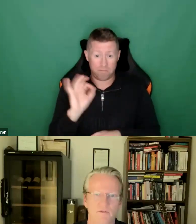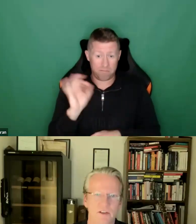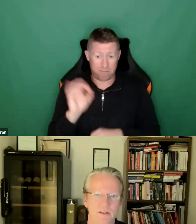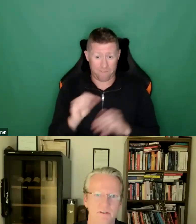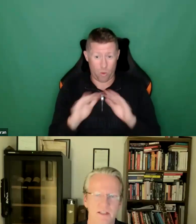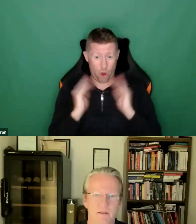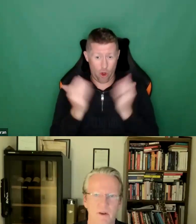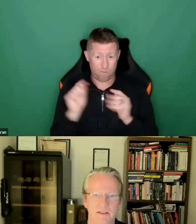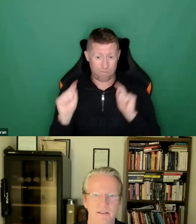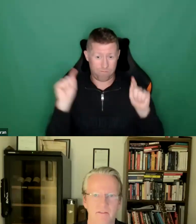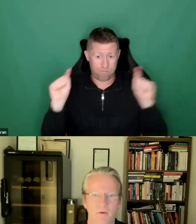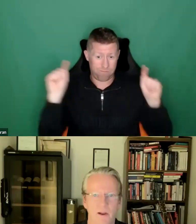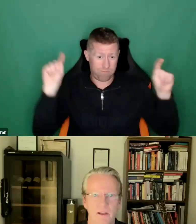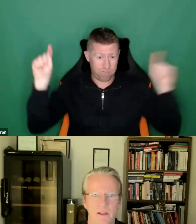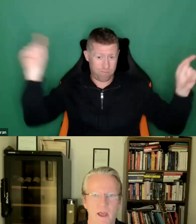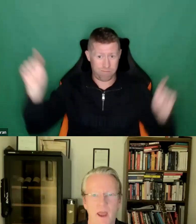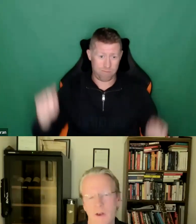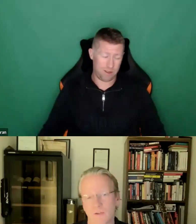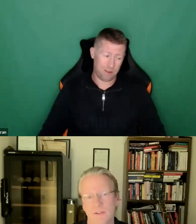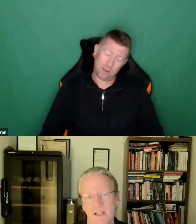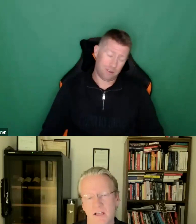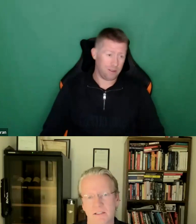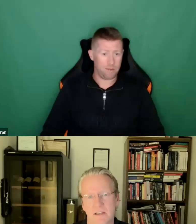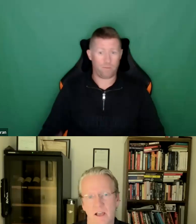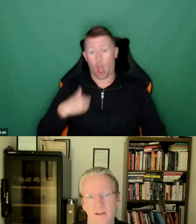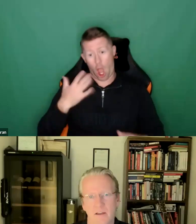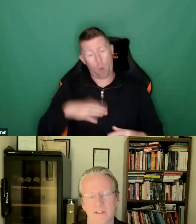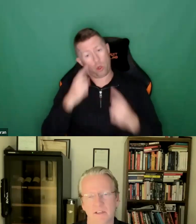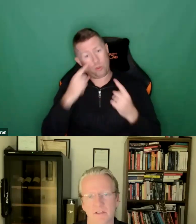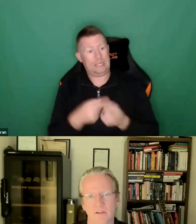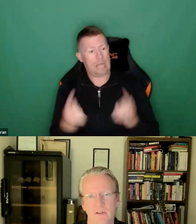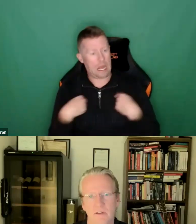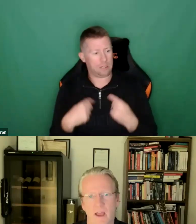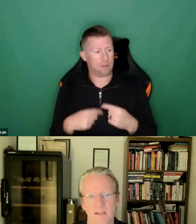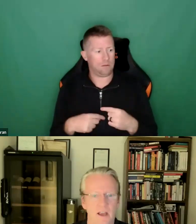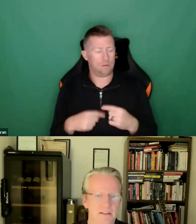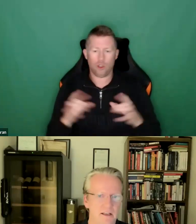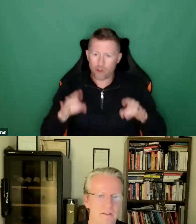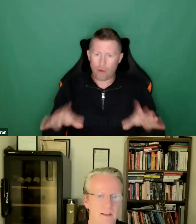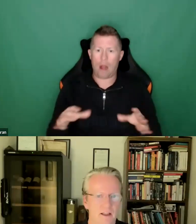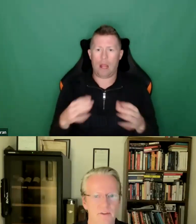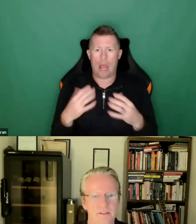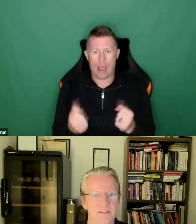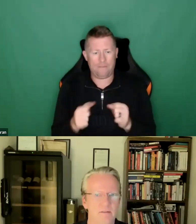innovate and do things a bit differently. So we don't have to wait forever to do it. >> And